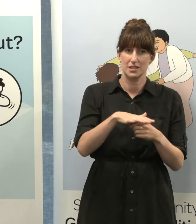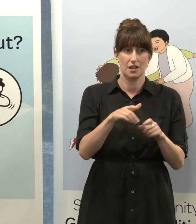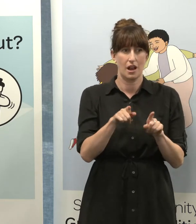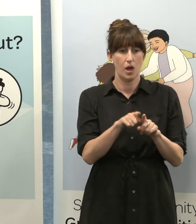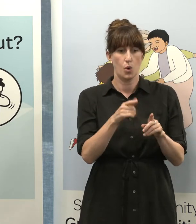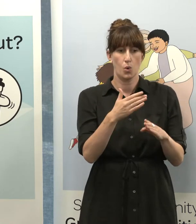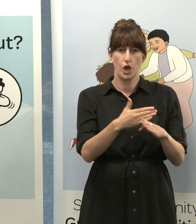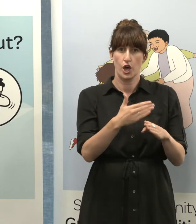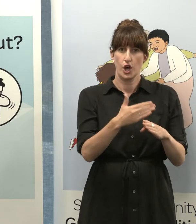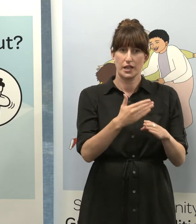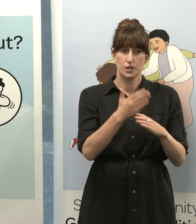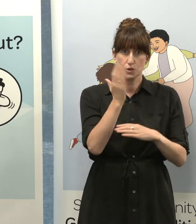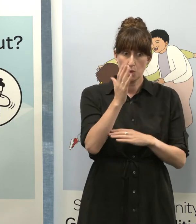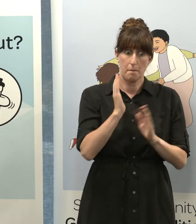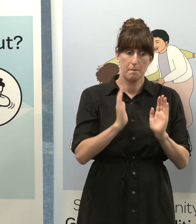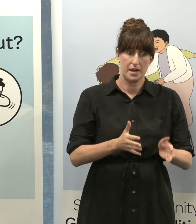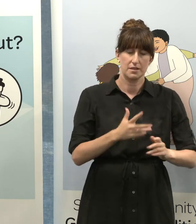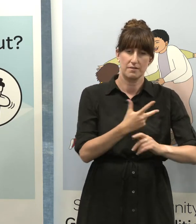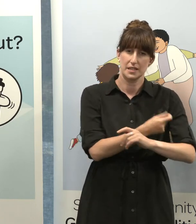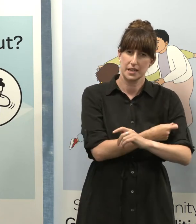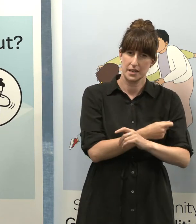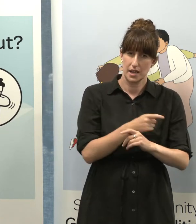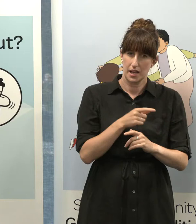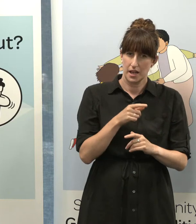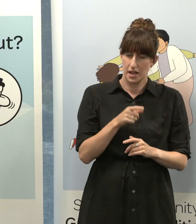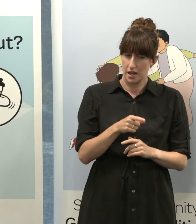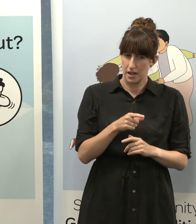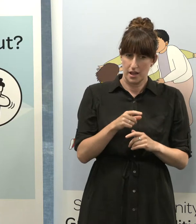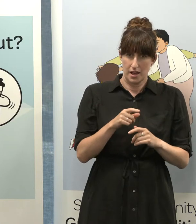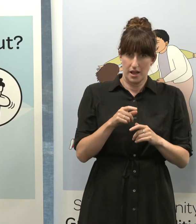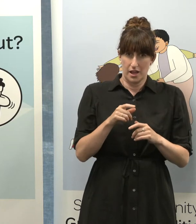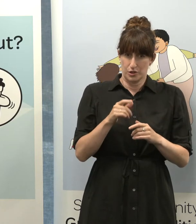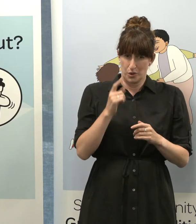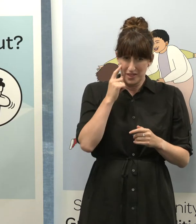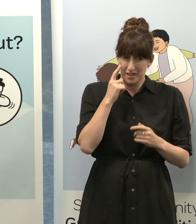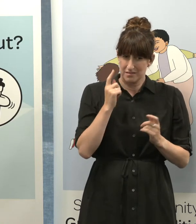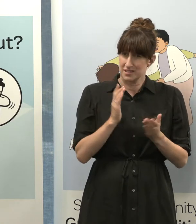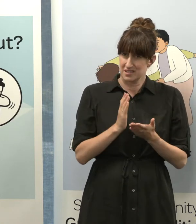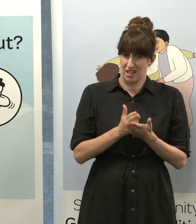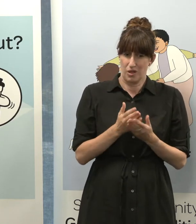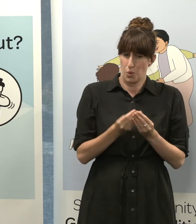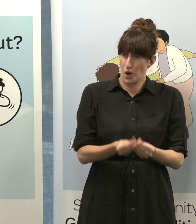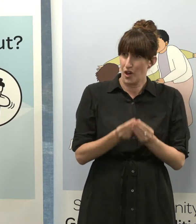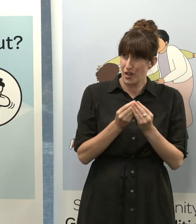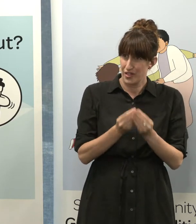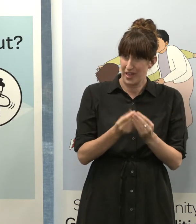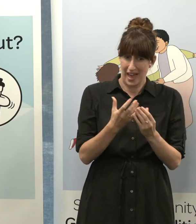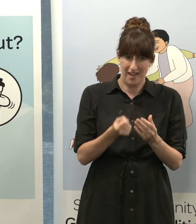vaccine mandates, do you think that there are still a justified for certain